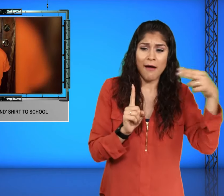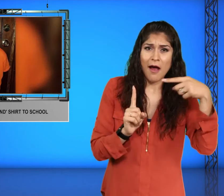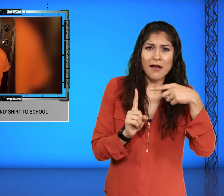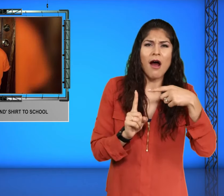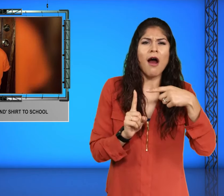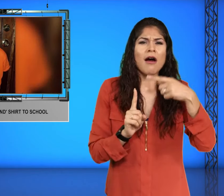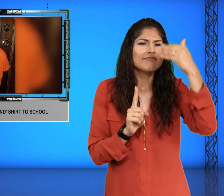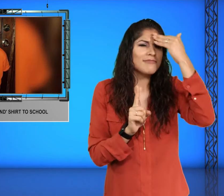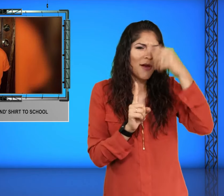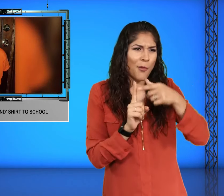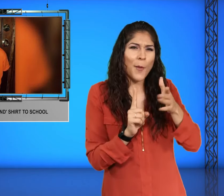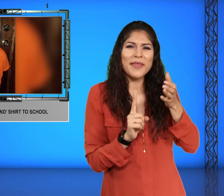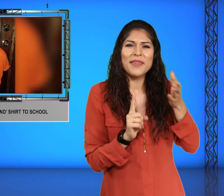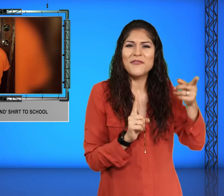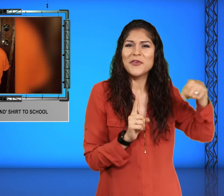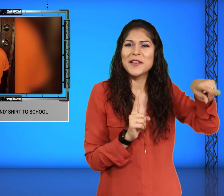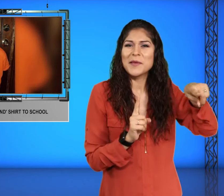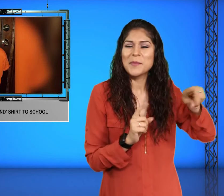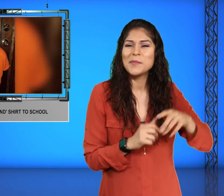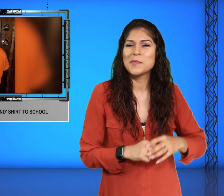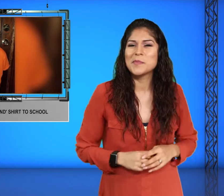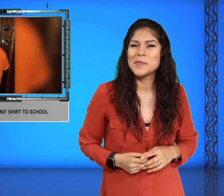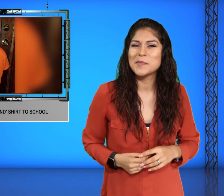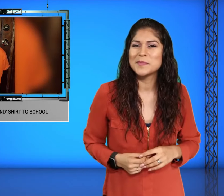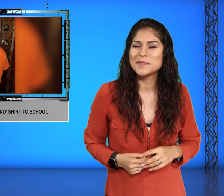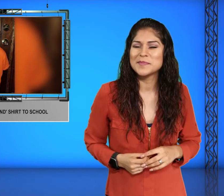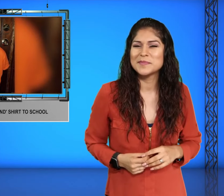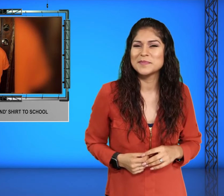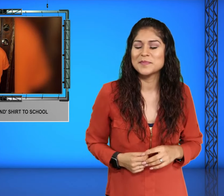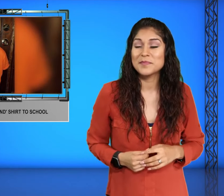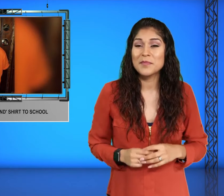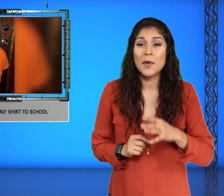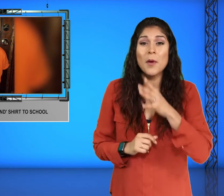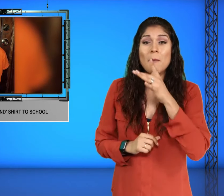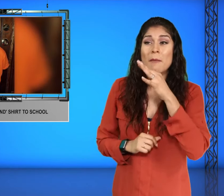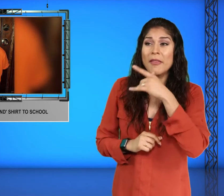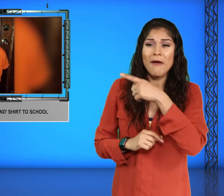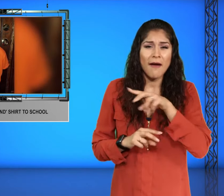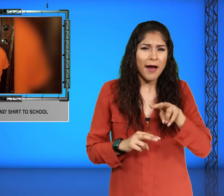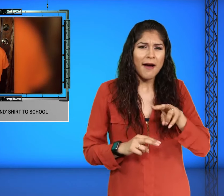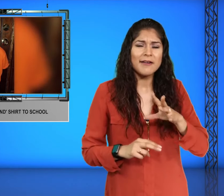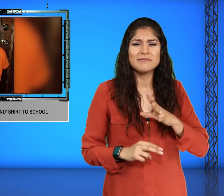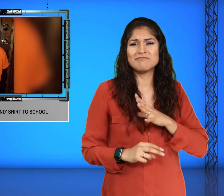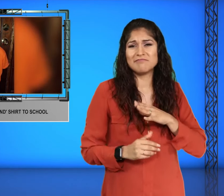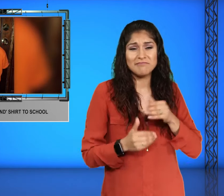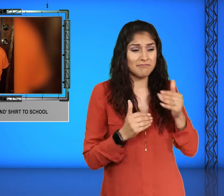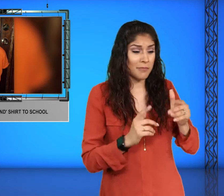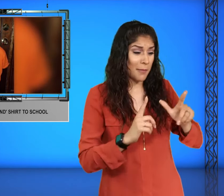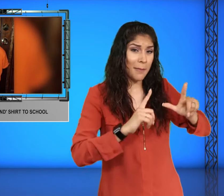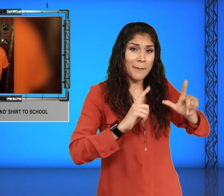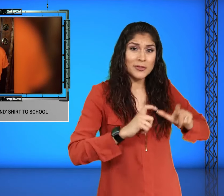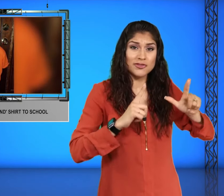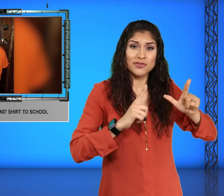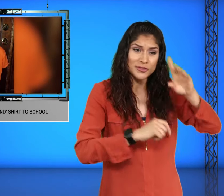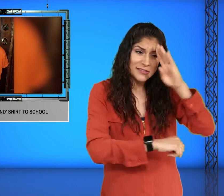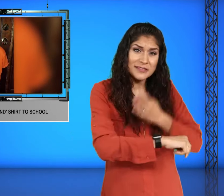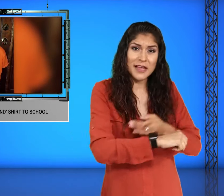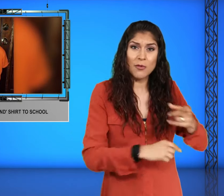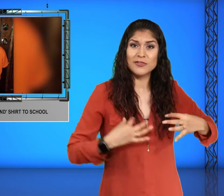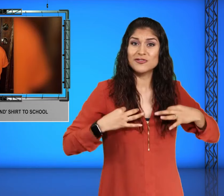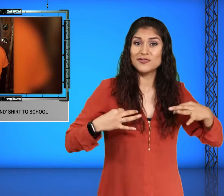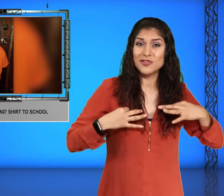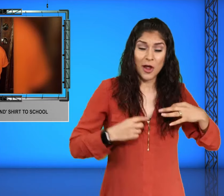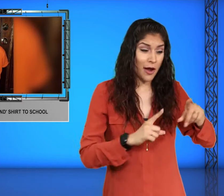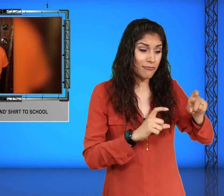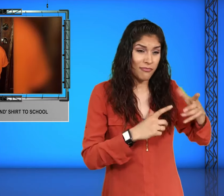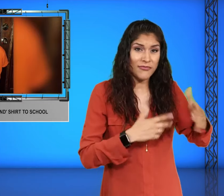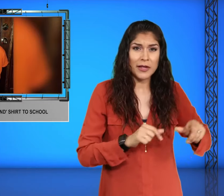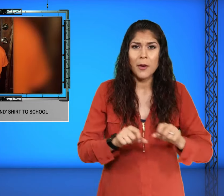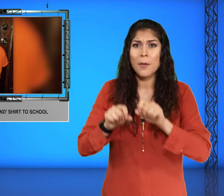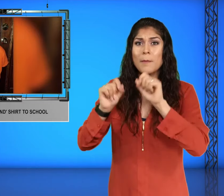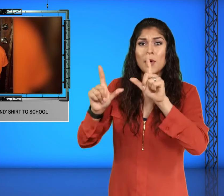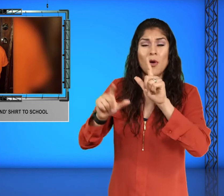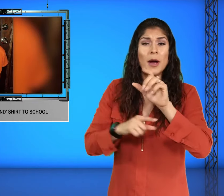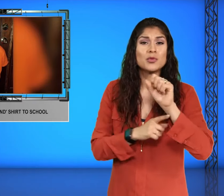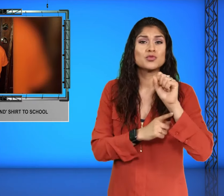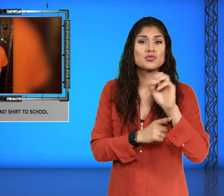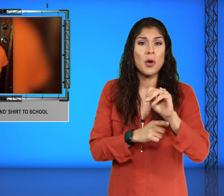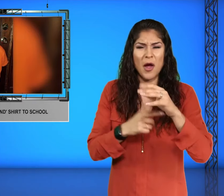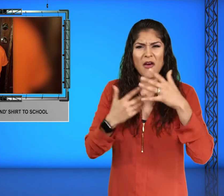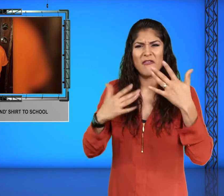She thought he would do something sports-related since he loves basketball and football.